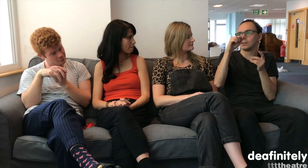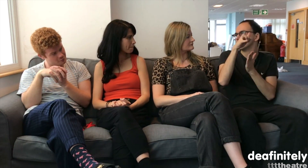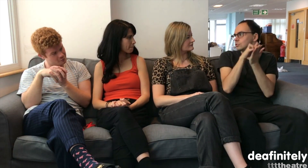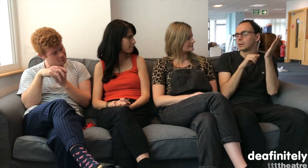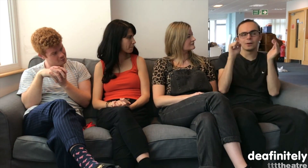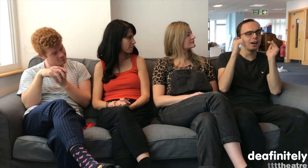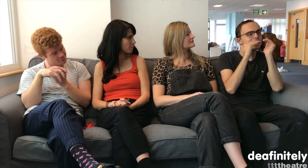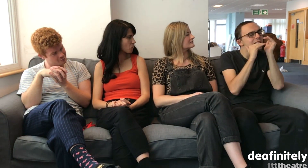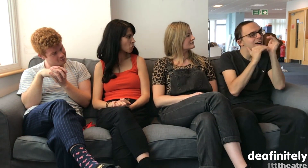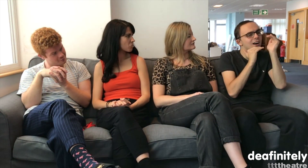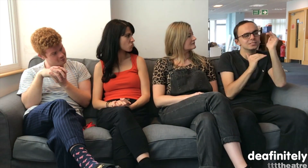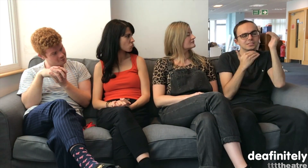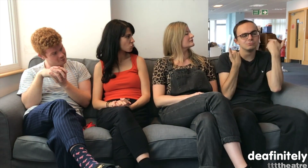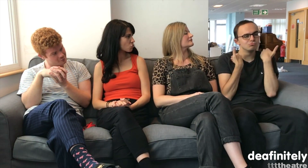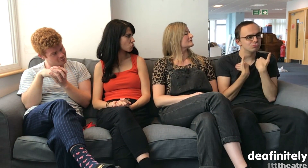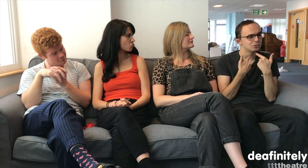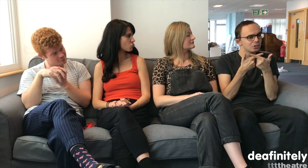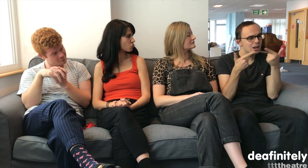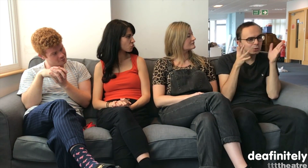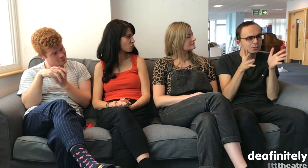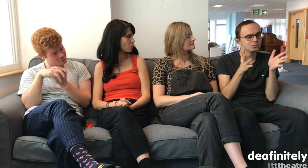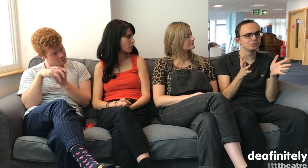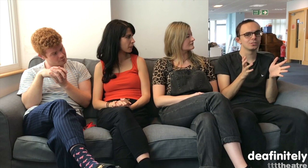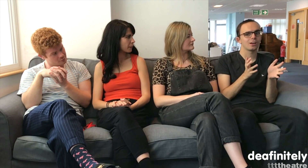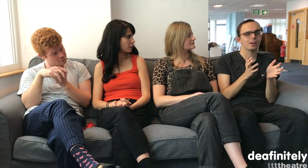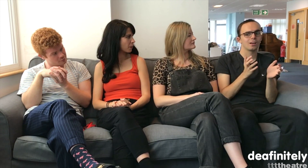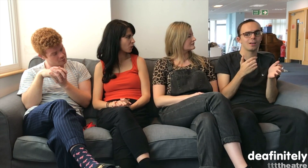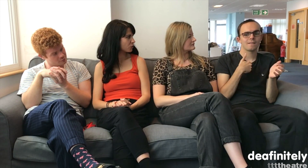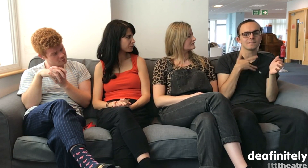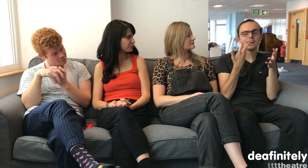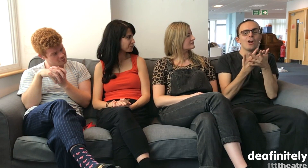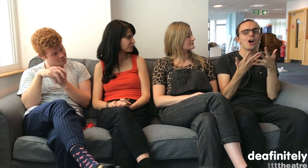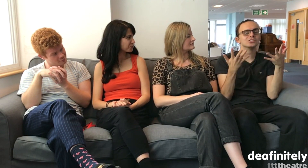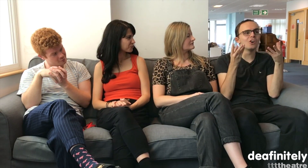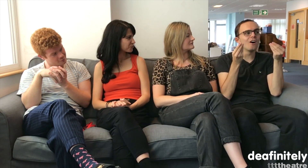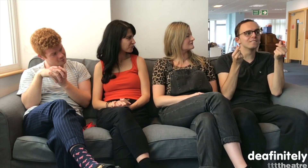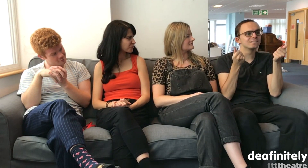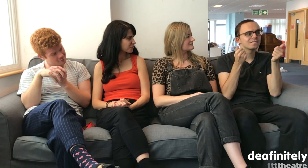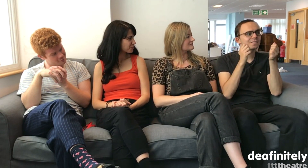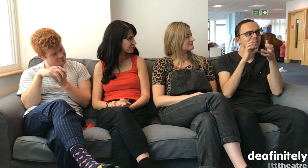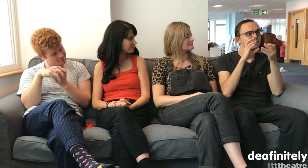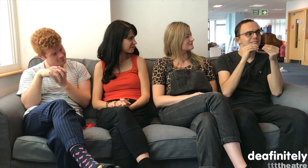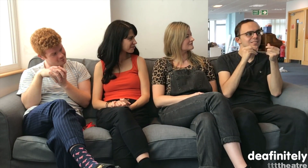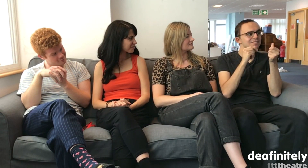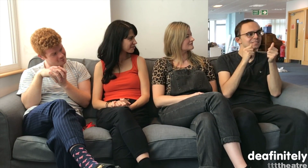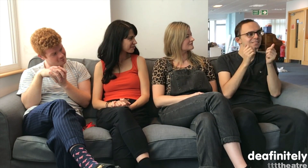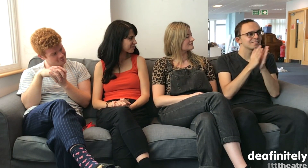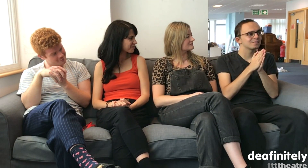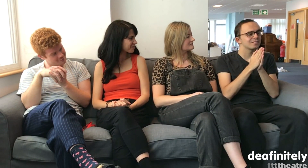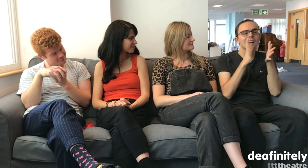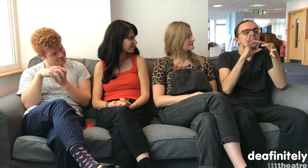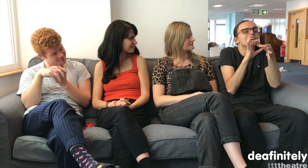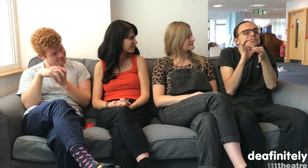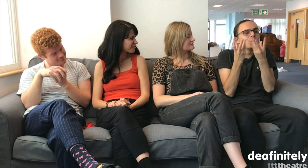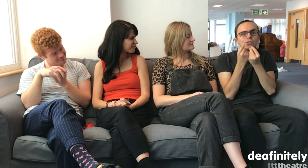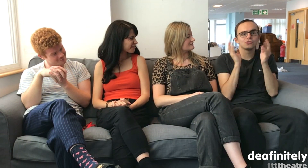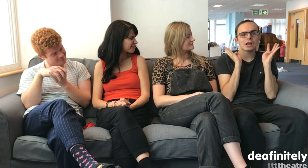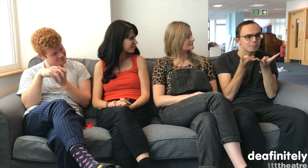within the script and finding the layers it feels almost as if there's a connection to the language of Shakespeare obviously it's not